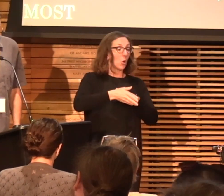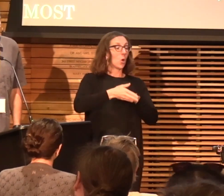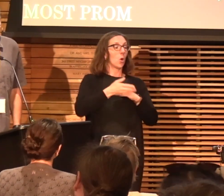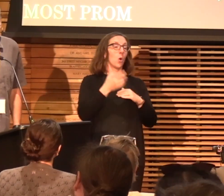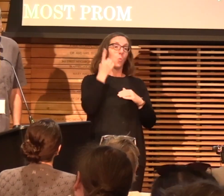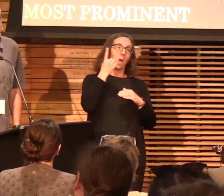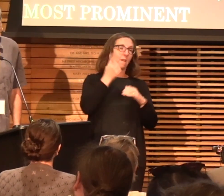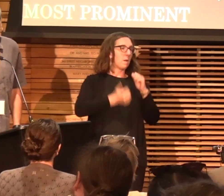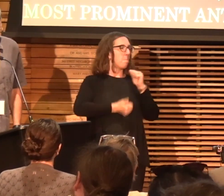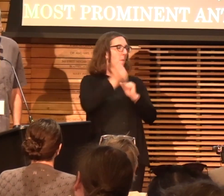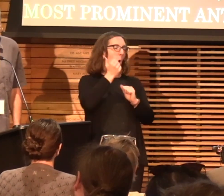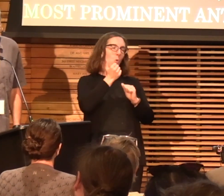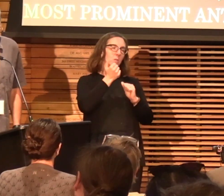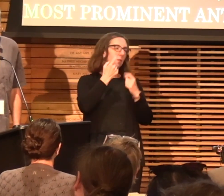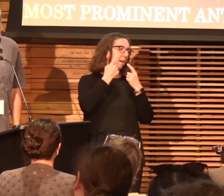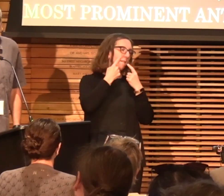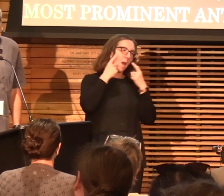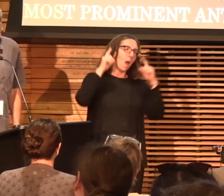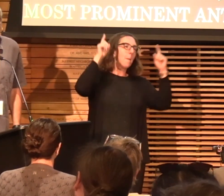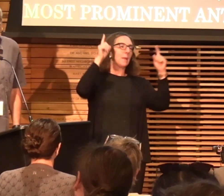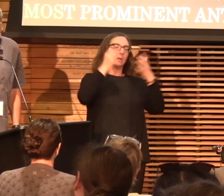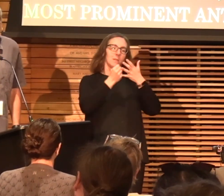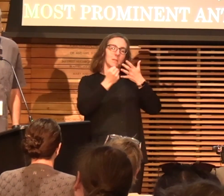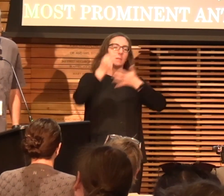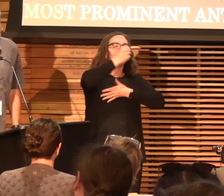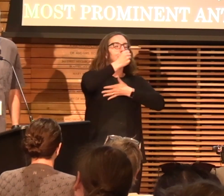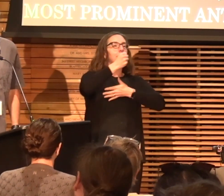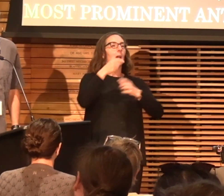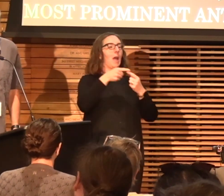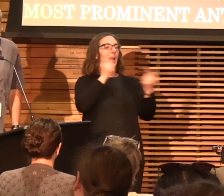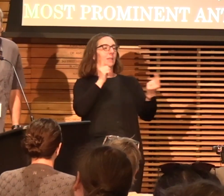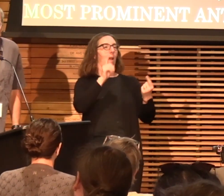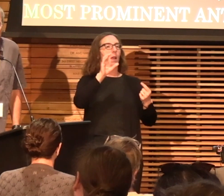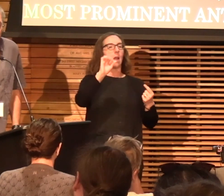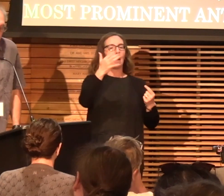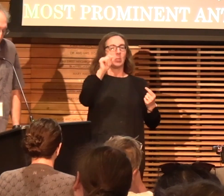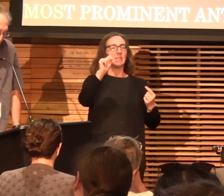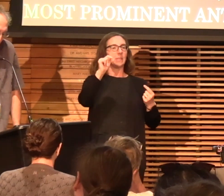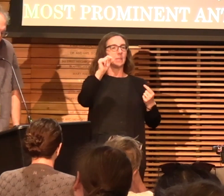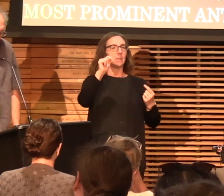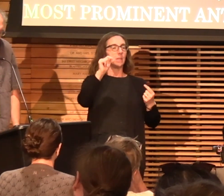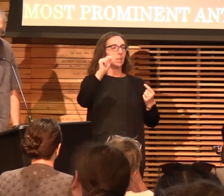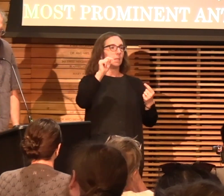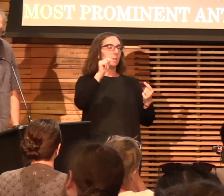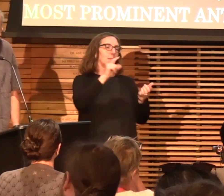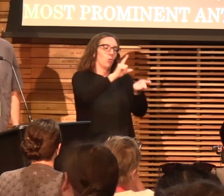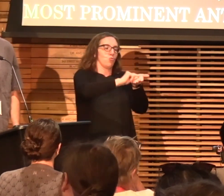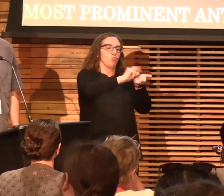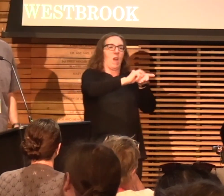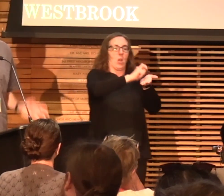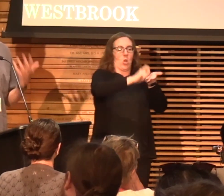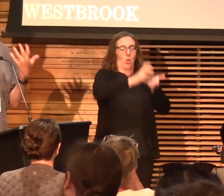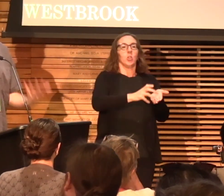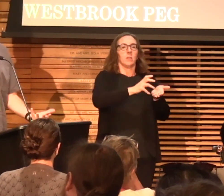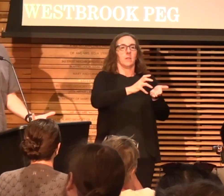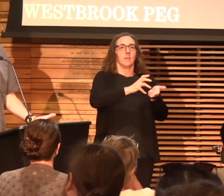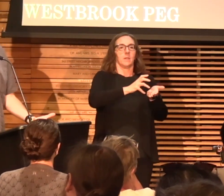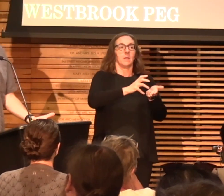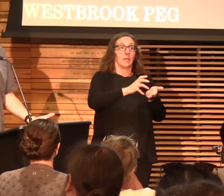anti-communist columnists in the United States, Westbrook Pegler, writes a column outing her.